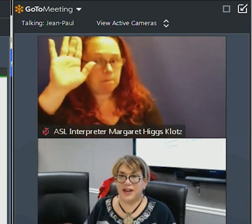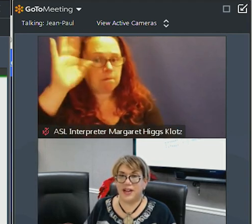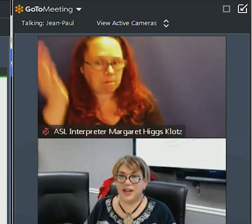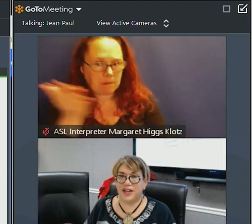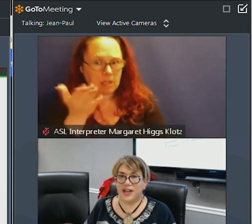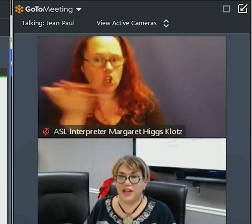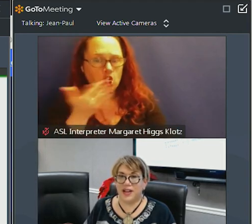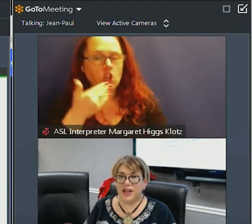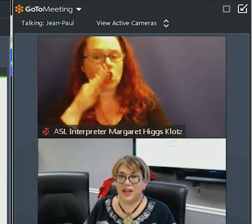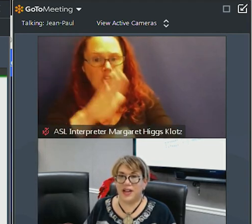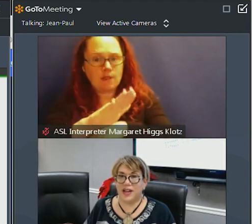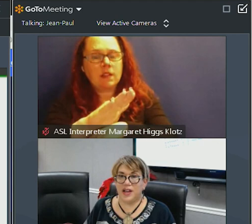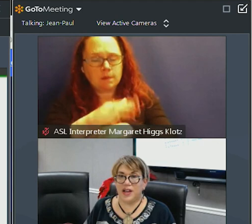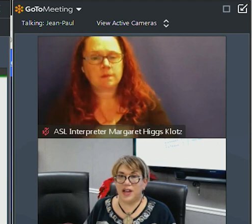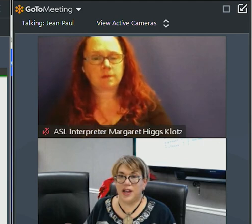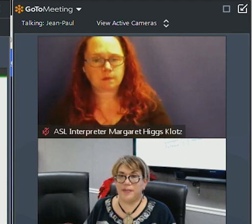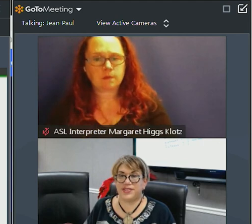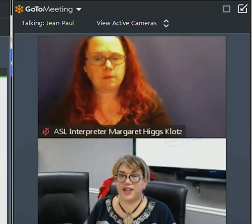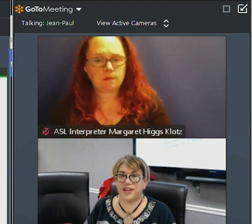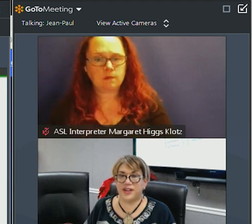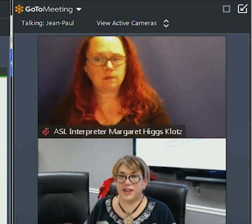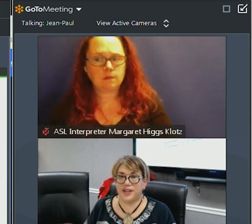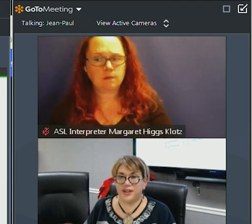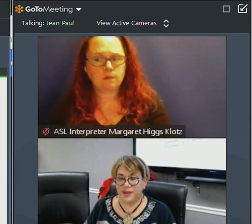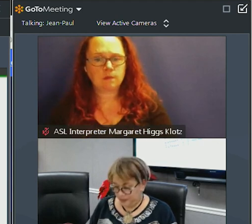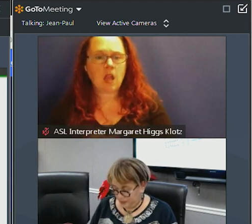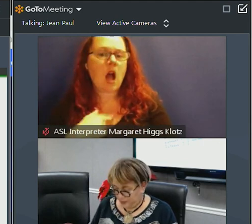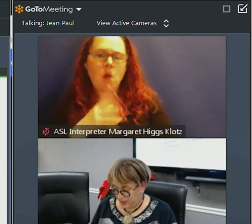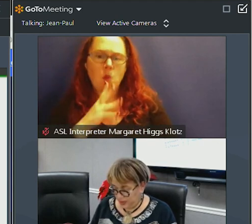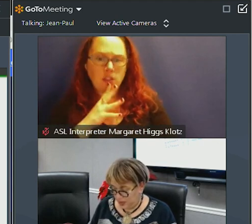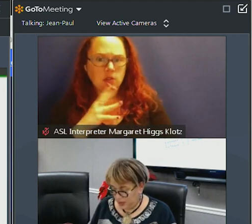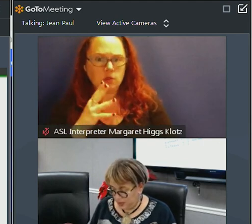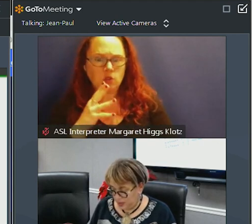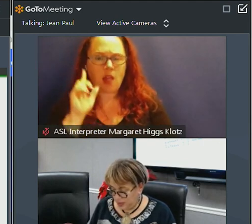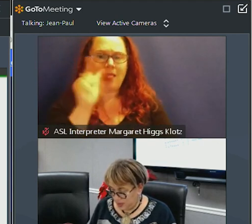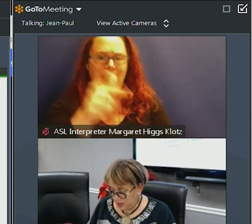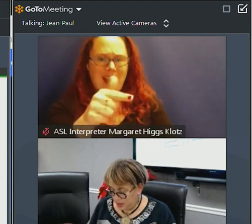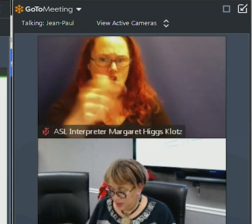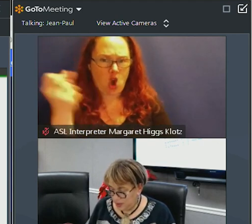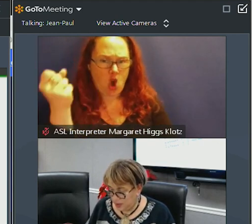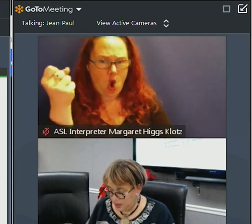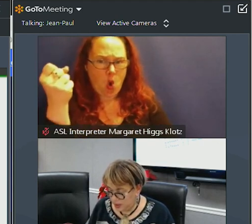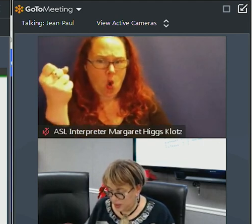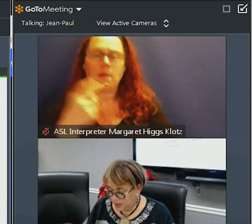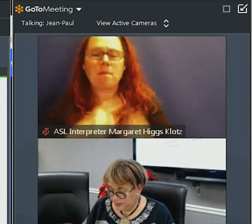I'd like to speak on a later date and I just wanted them. I don't think I could just make one simple point just to put